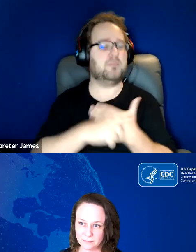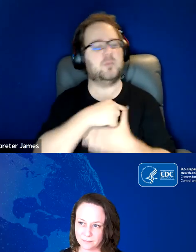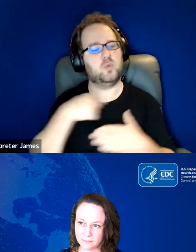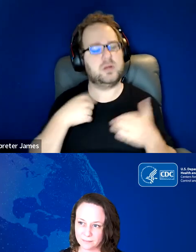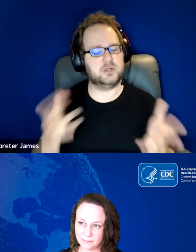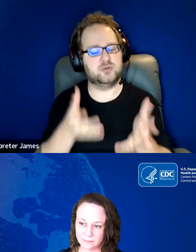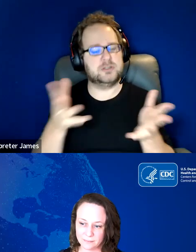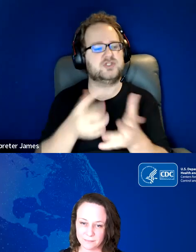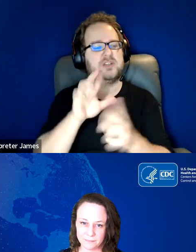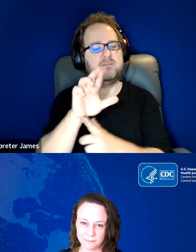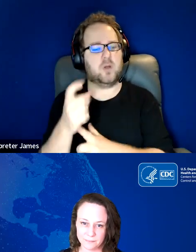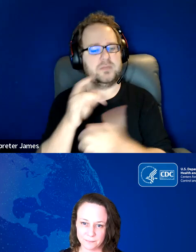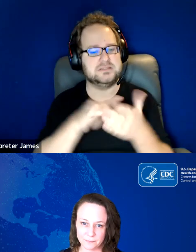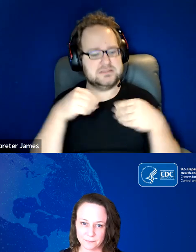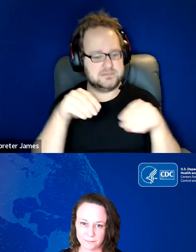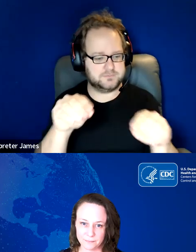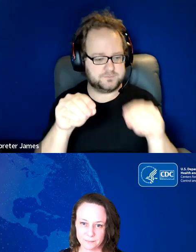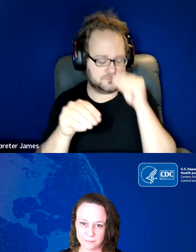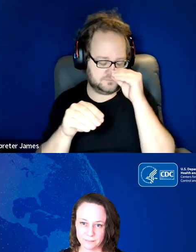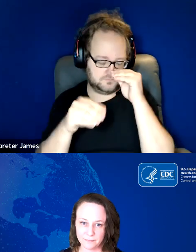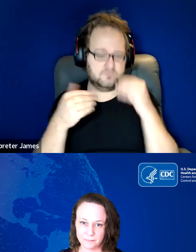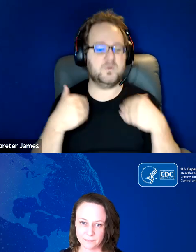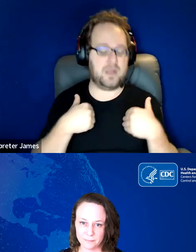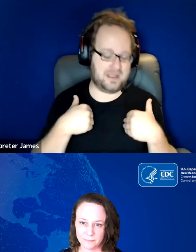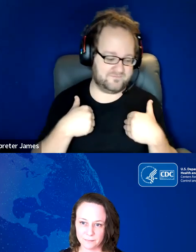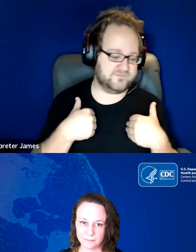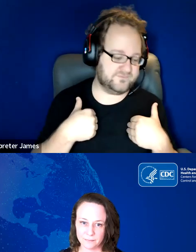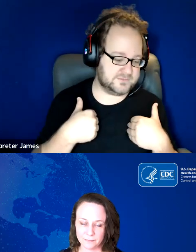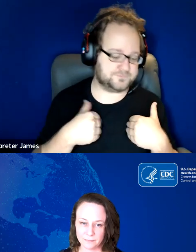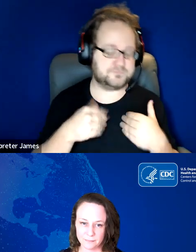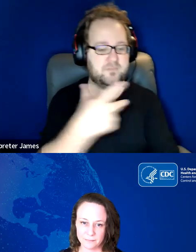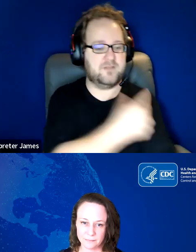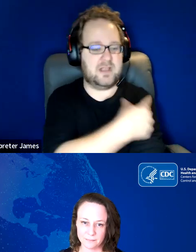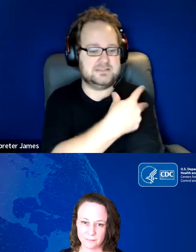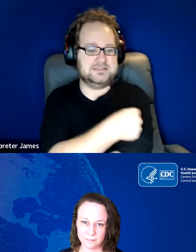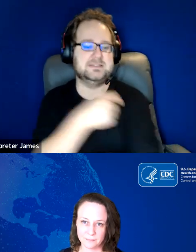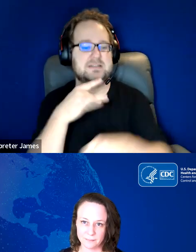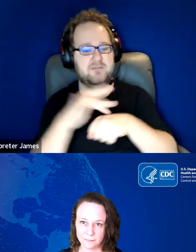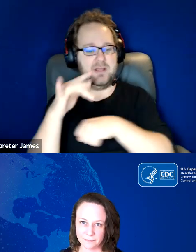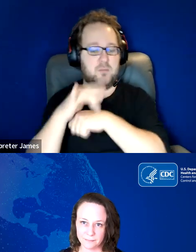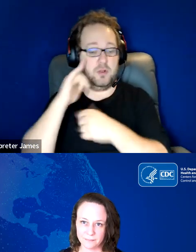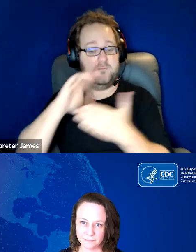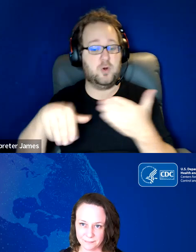pharmacies who are involved to have vaccine available in all locations.